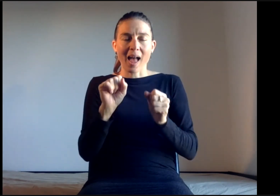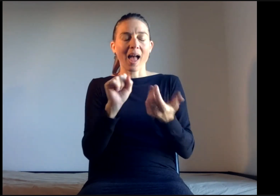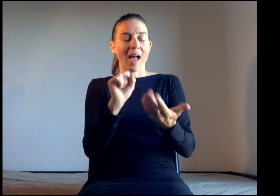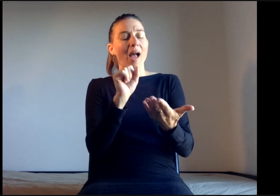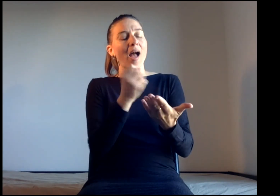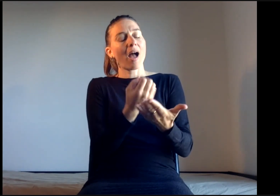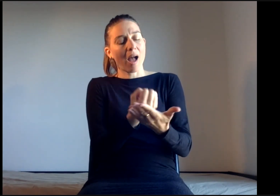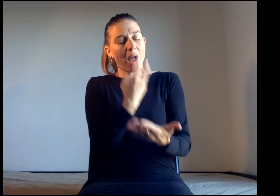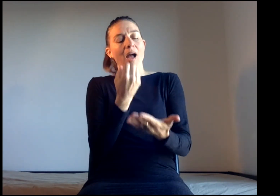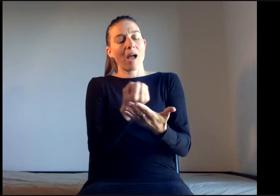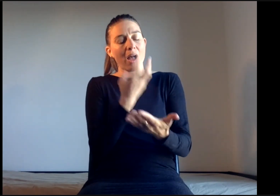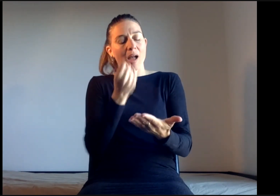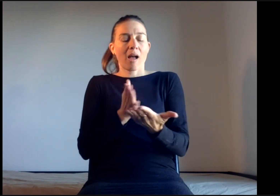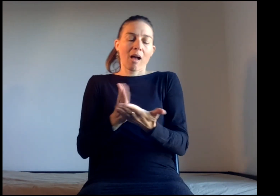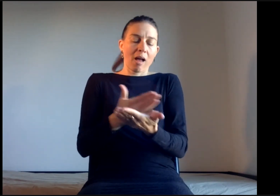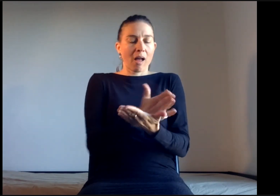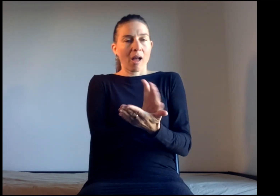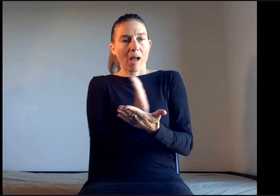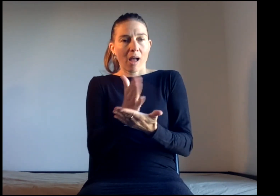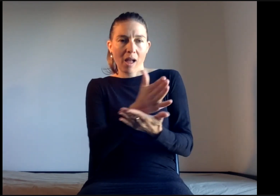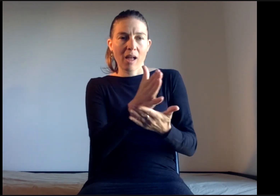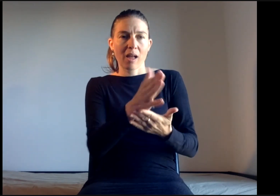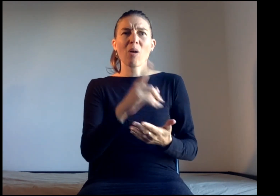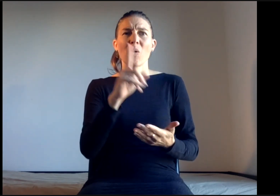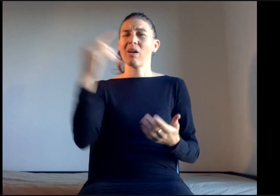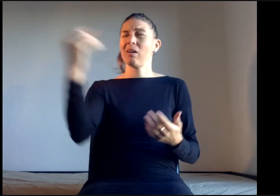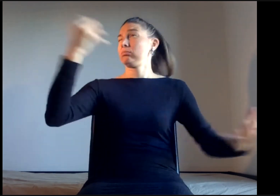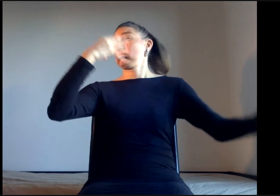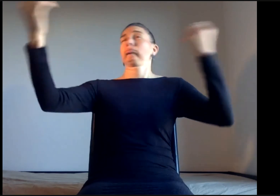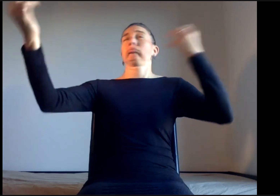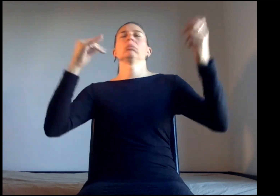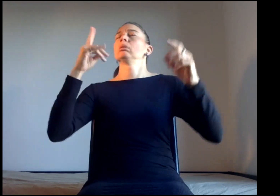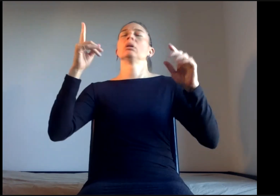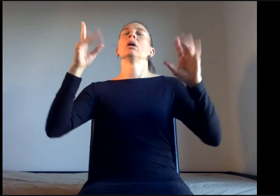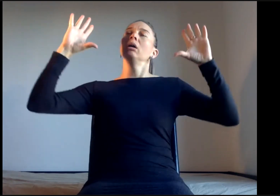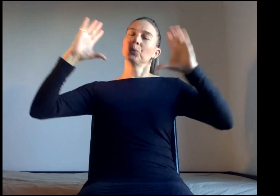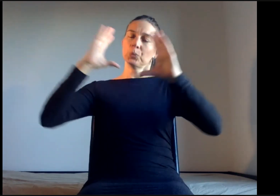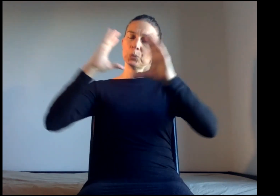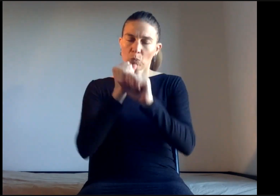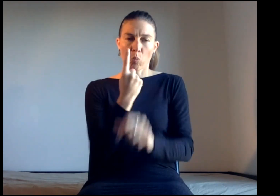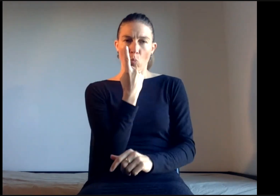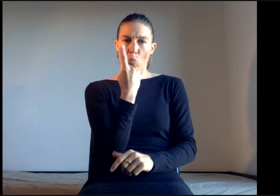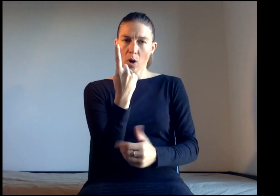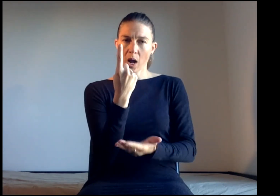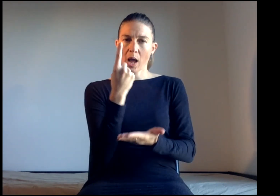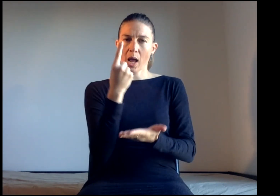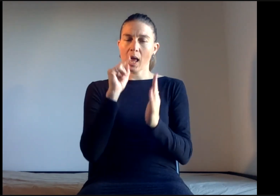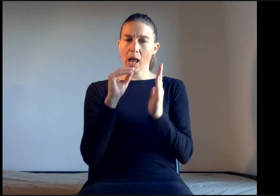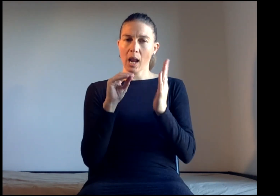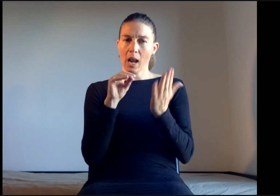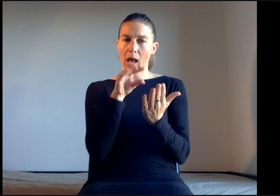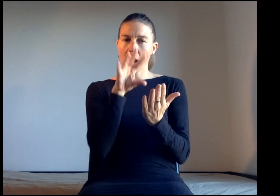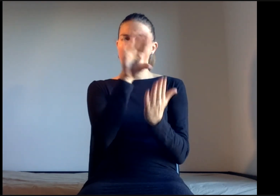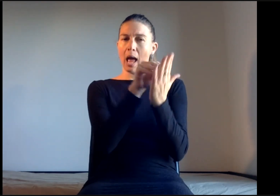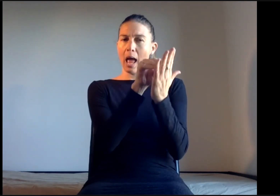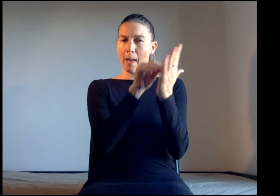It was quite positive to also see some of the governments